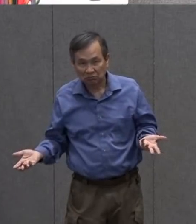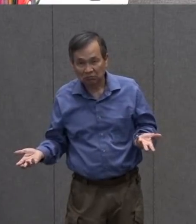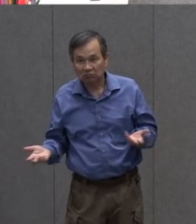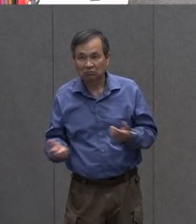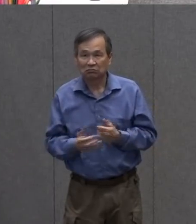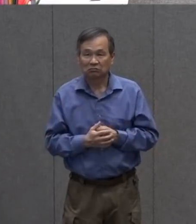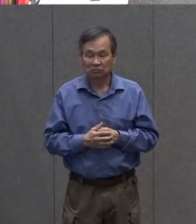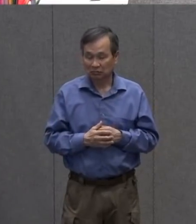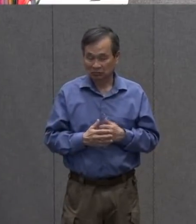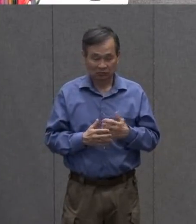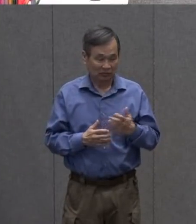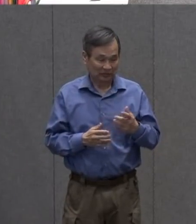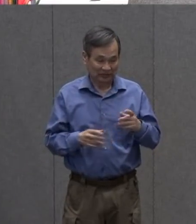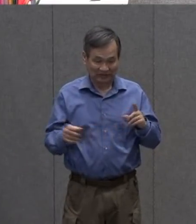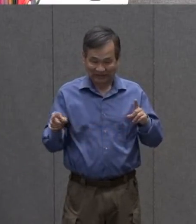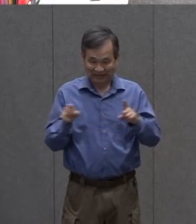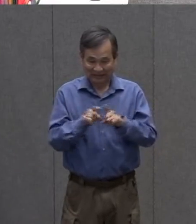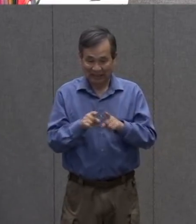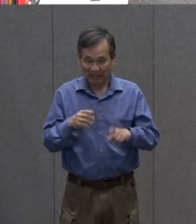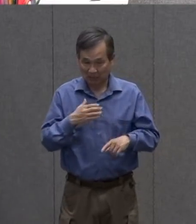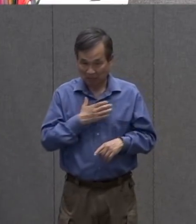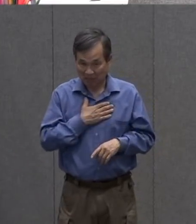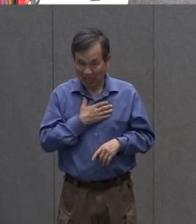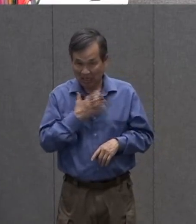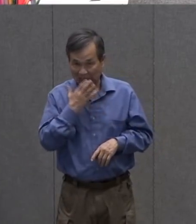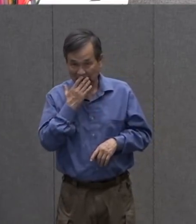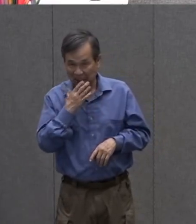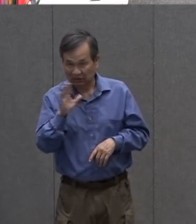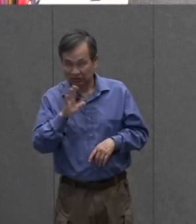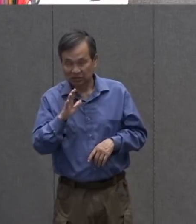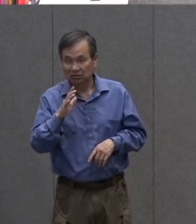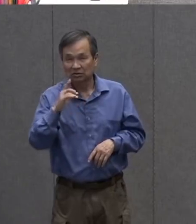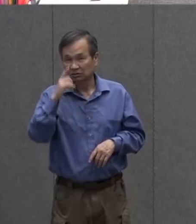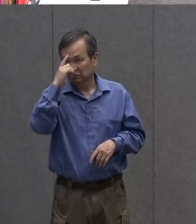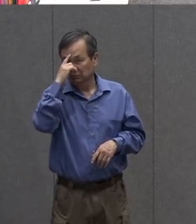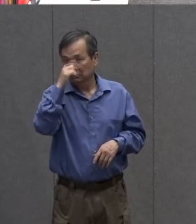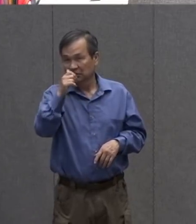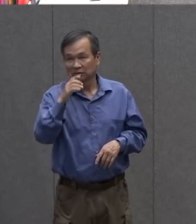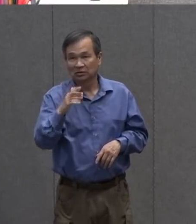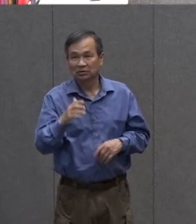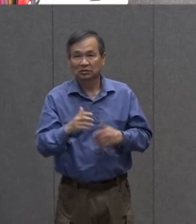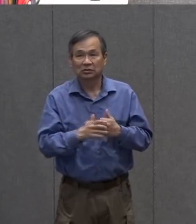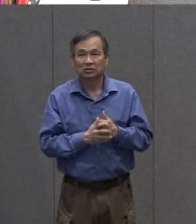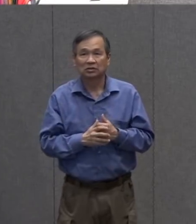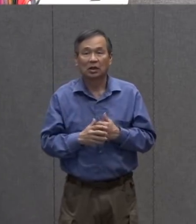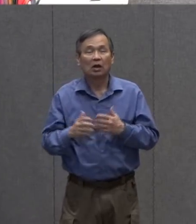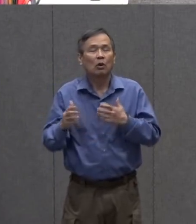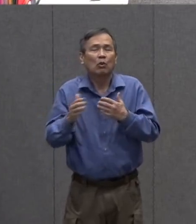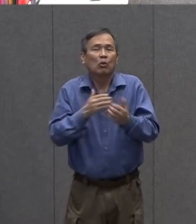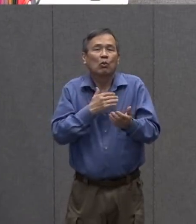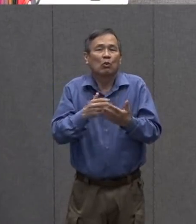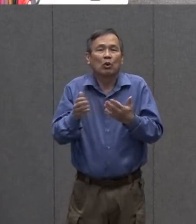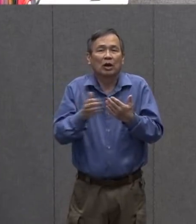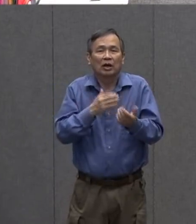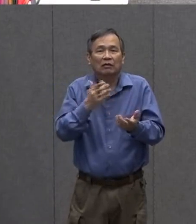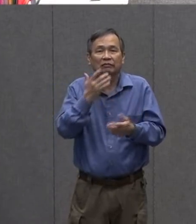They don't necessarily have to be certain colors. I didn't pick colors because they were special for the sounds. I just picked colors I had access to,